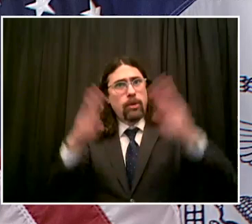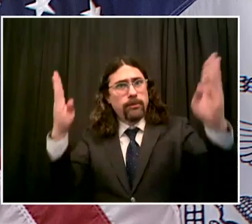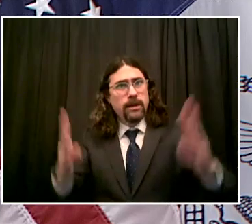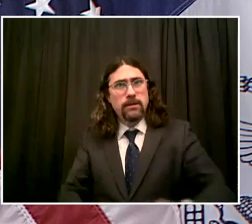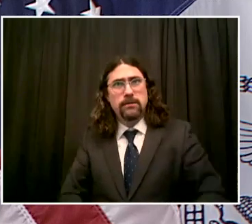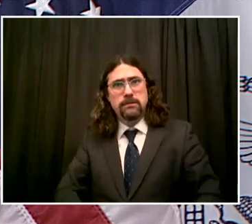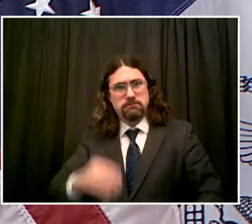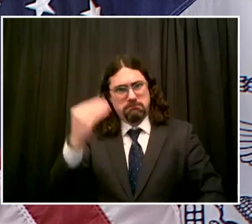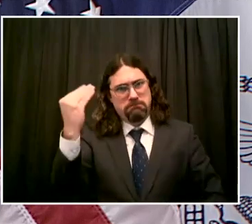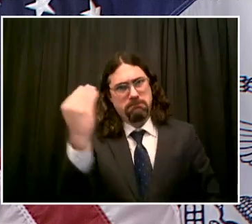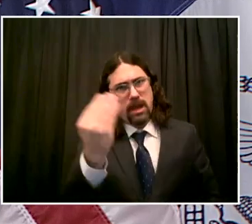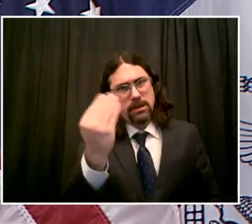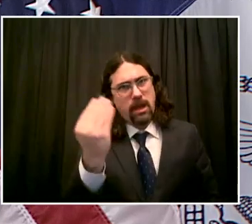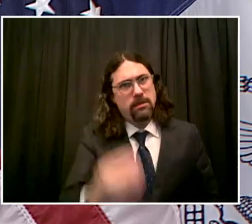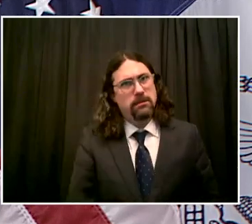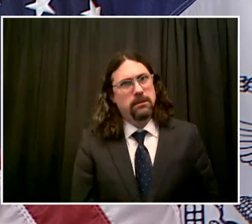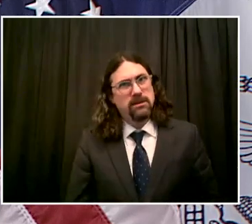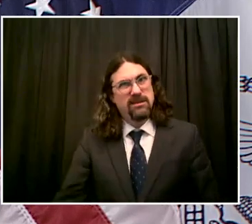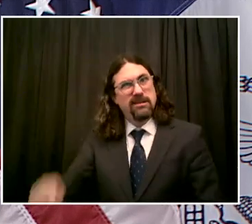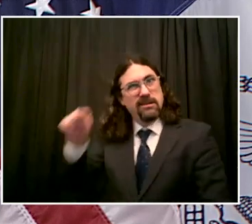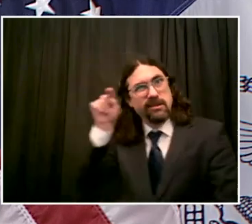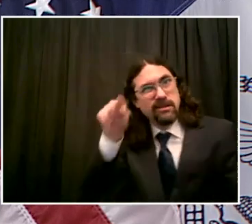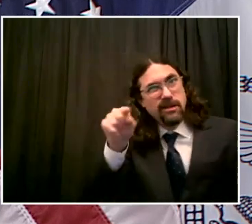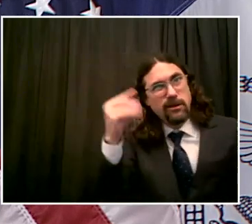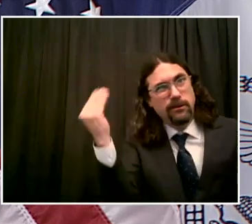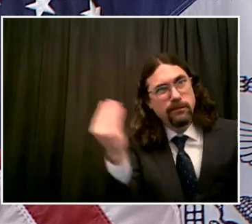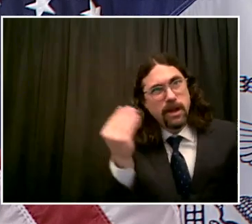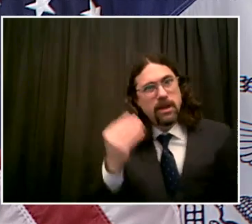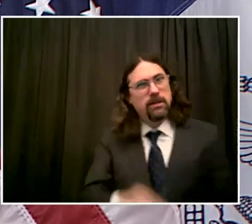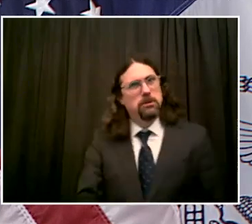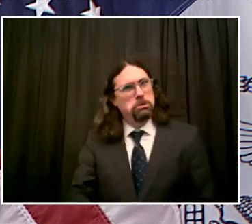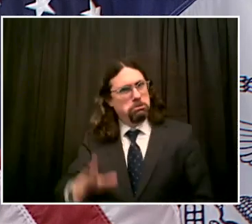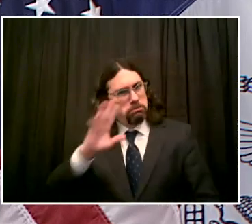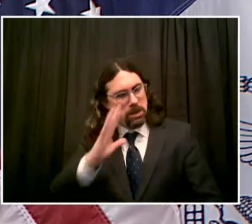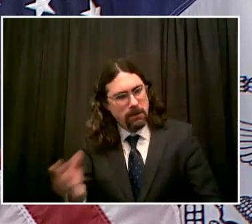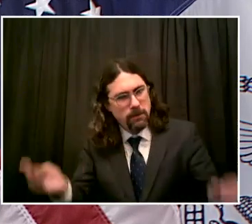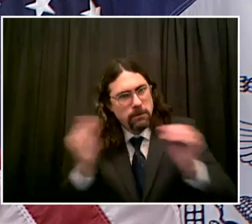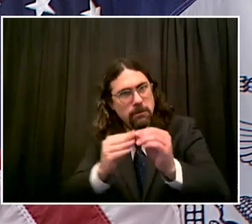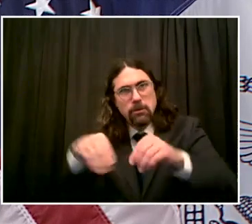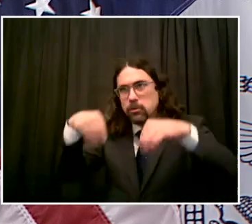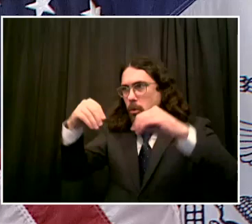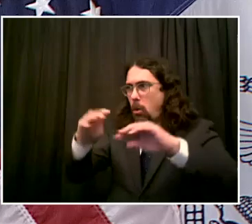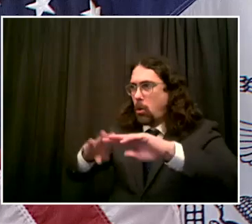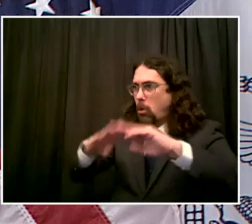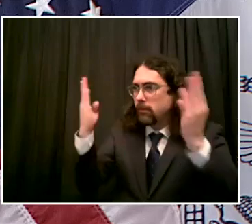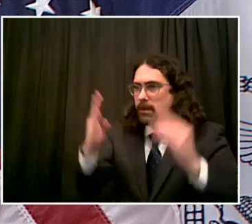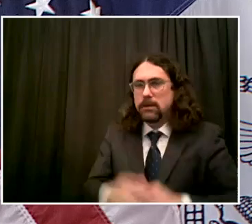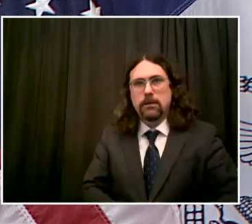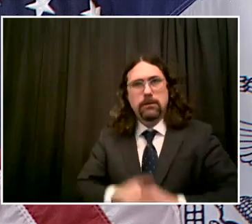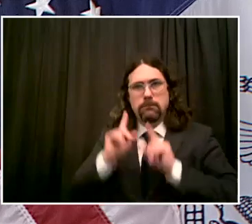BUSINESS OWNERS. ON MOATHEY COULD DO CURBSIDE PICKUP AND PICK UP AT THE STORES. THAT WILL SRTAT HTE ERLIFE.